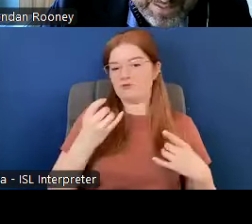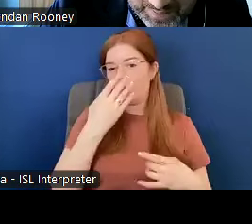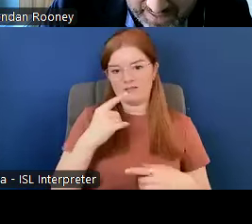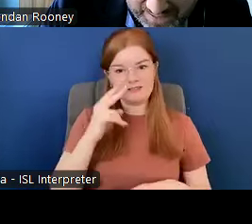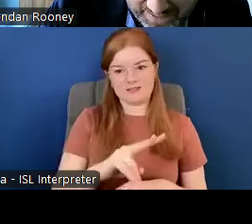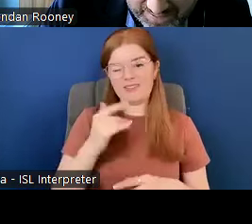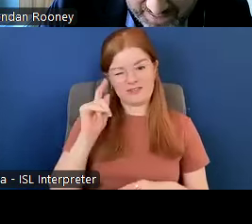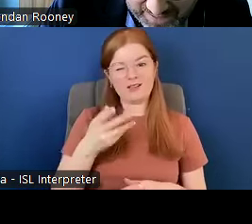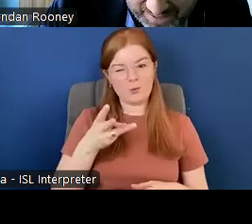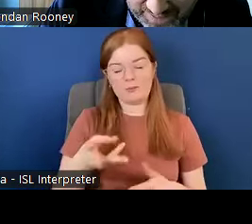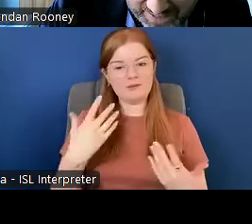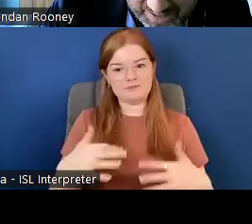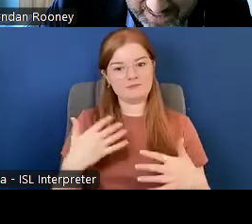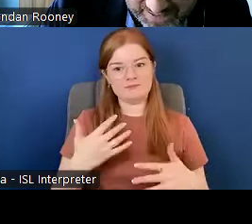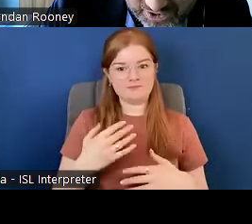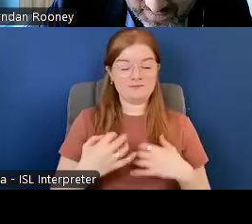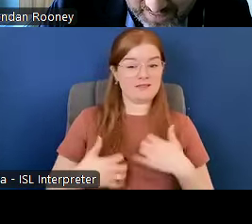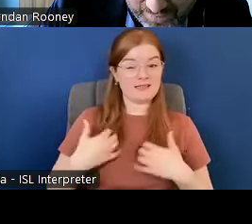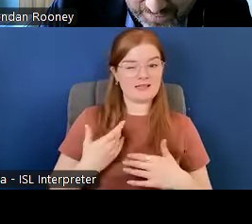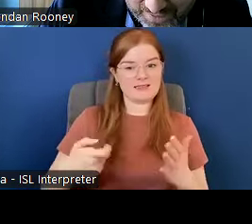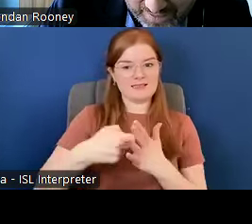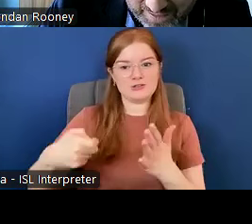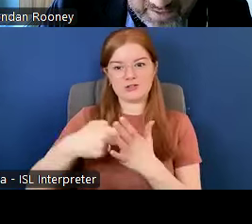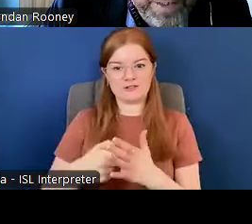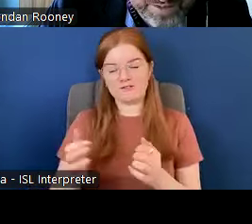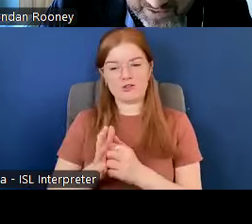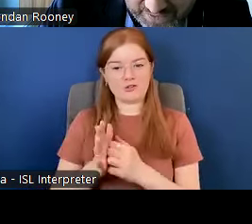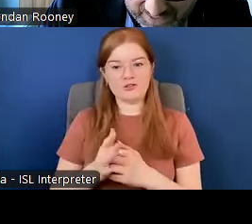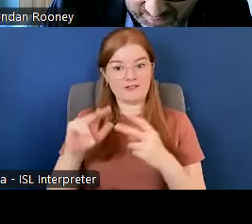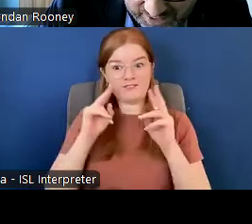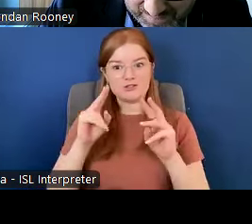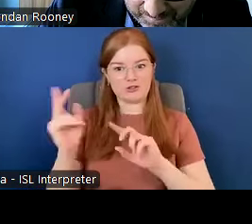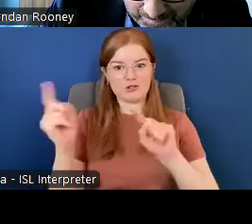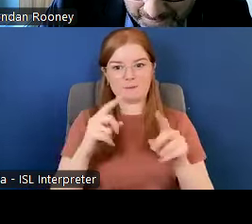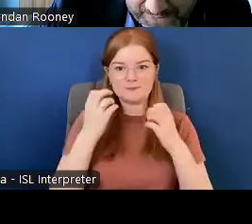theye'll be, theye'll be an exciting addition for the visitors to the exhibition.